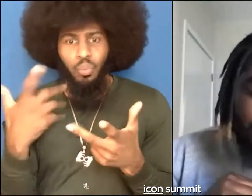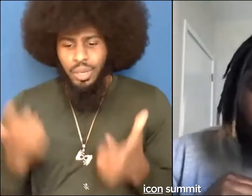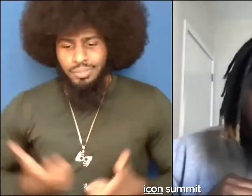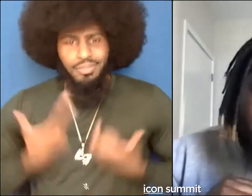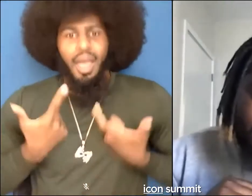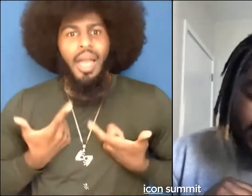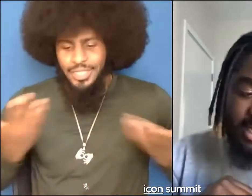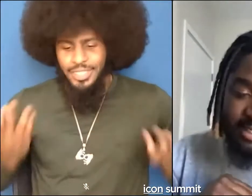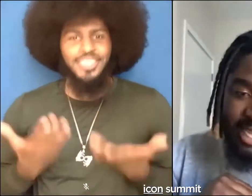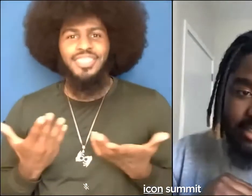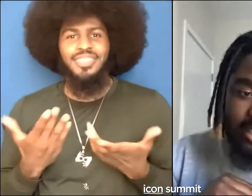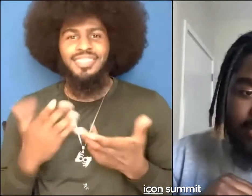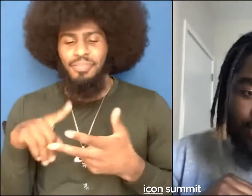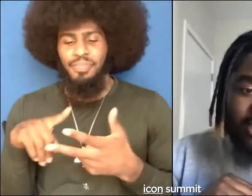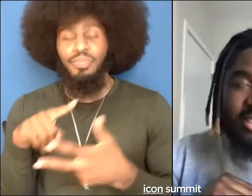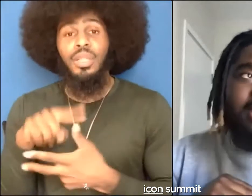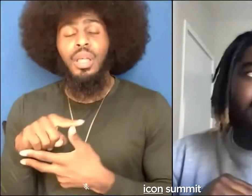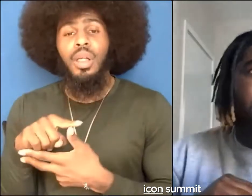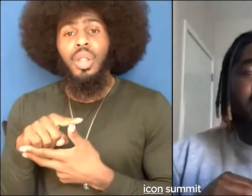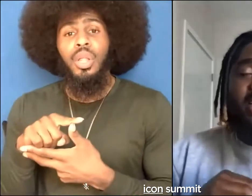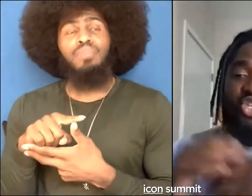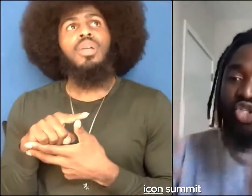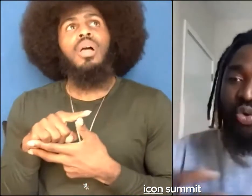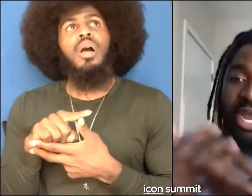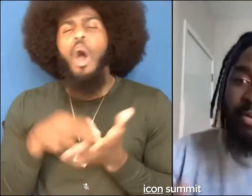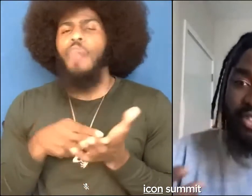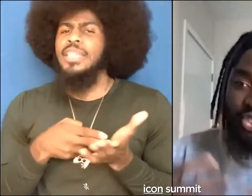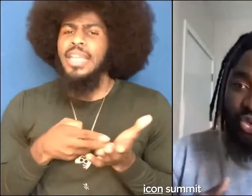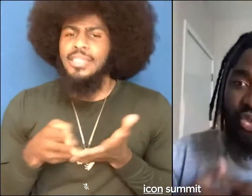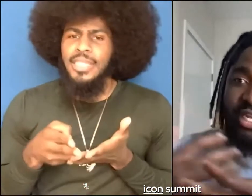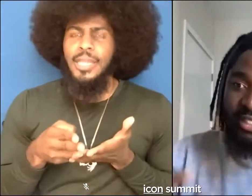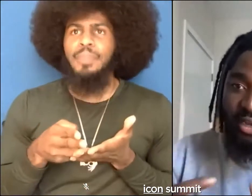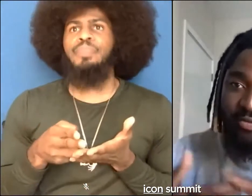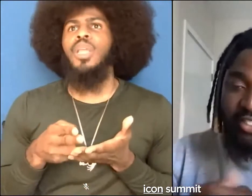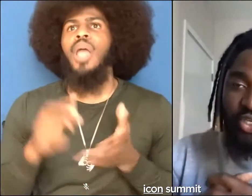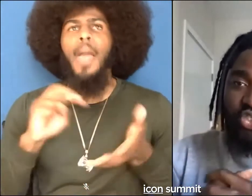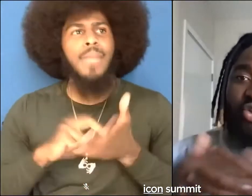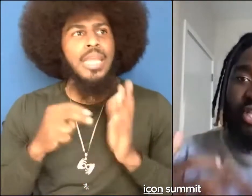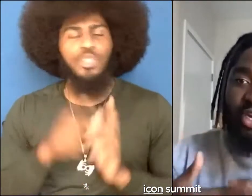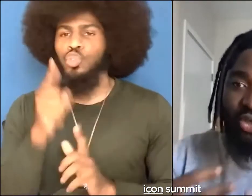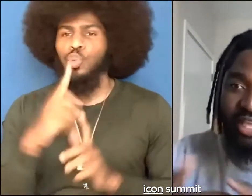The idea of authenticity is that authenticity is you showing up as your true authentic self, as your true authentic north.